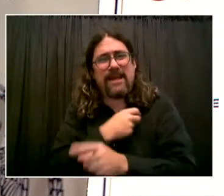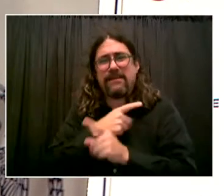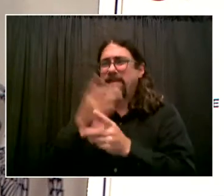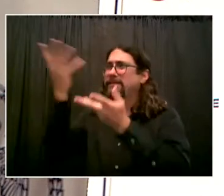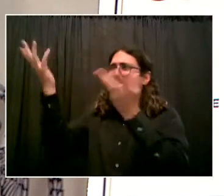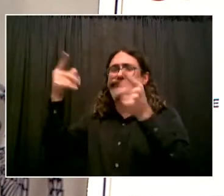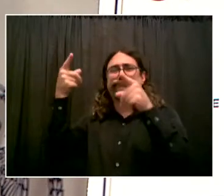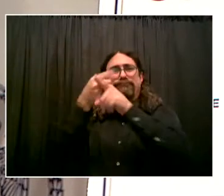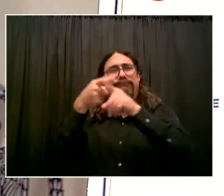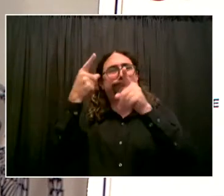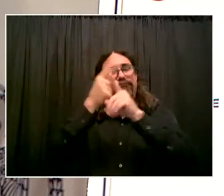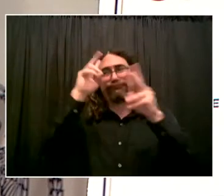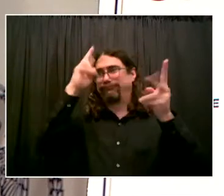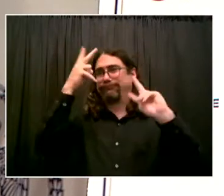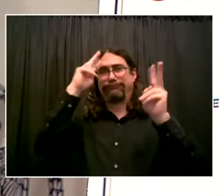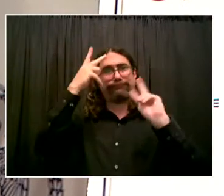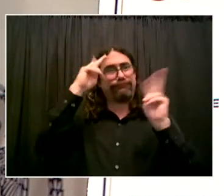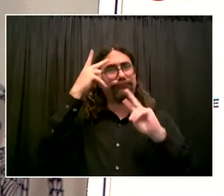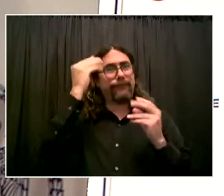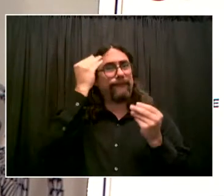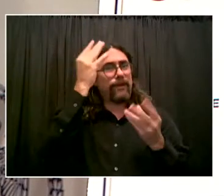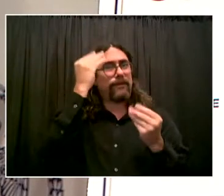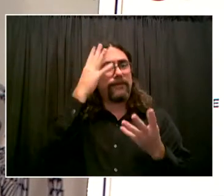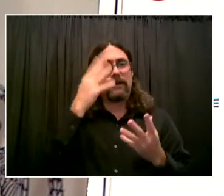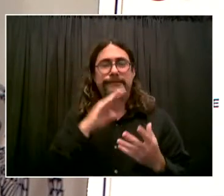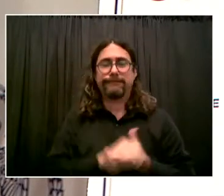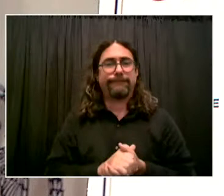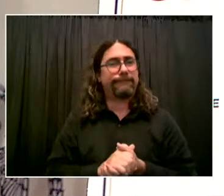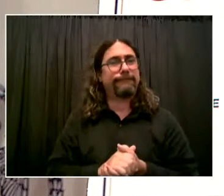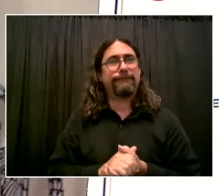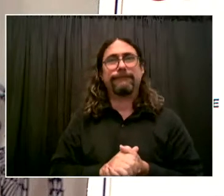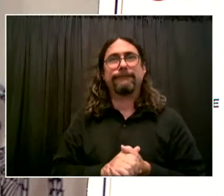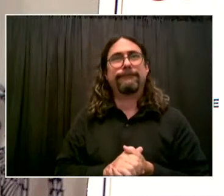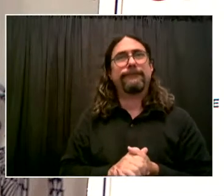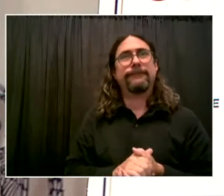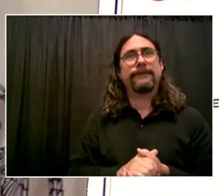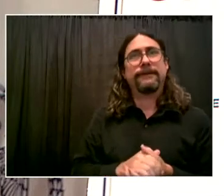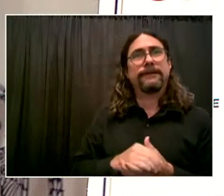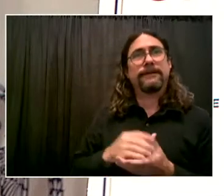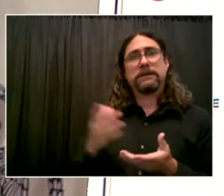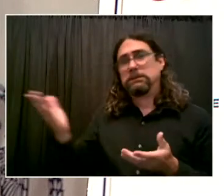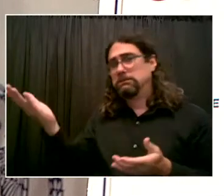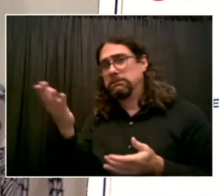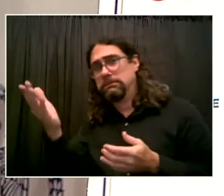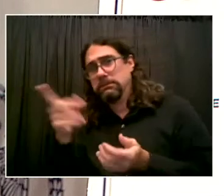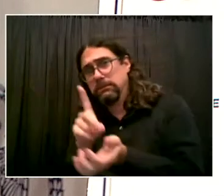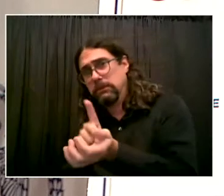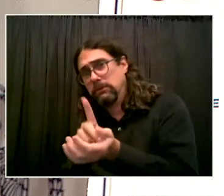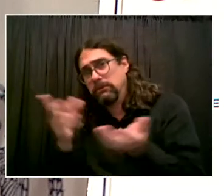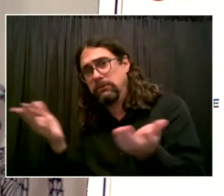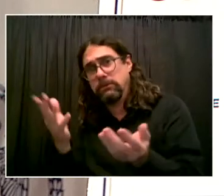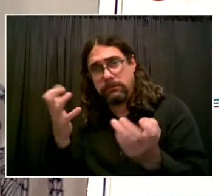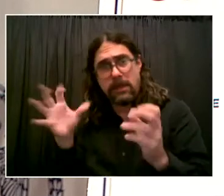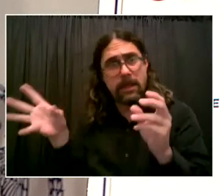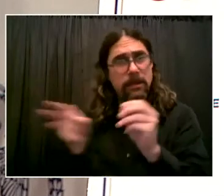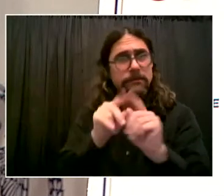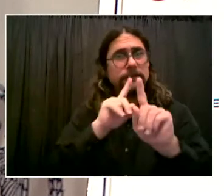TRYINGTO HELP THEM SO WE'RE NOT GOING TO BUY INTO THAT. WE ARE GOING BACK TO THE CENTRAL POINT, GET VACCINATED. WERE GOING TO GET RMOE SHARP